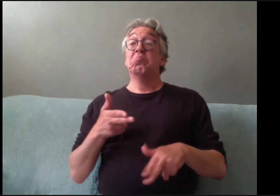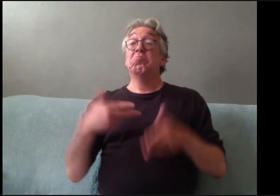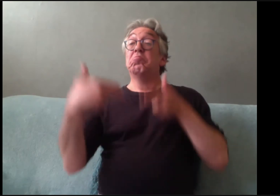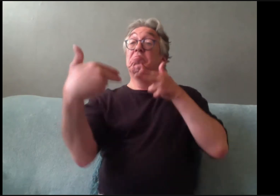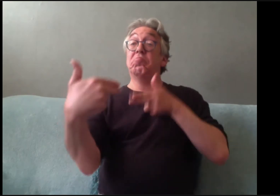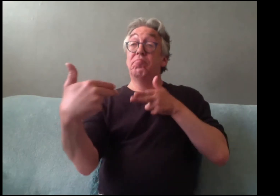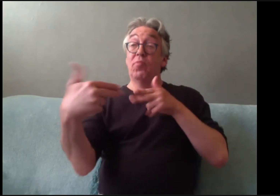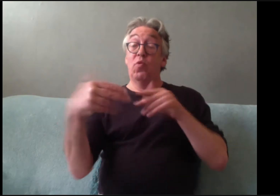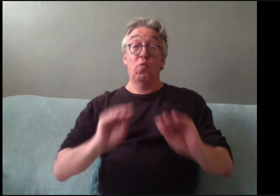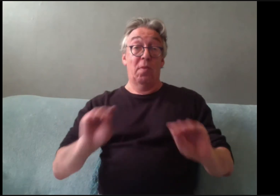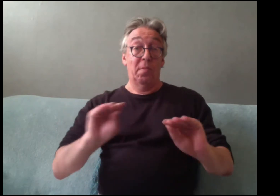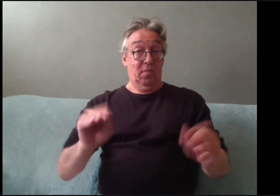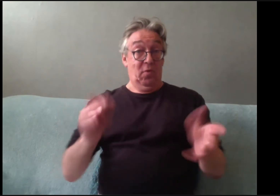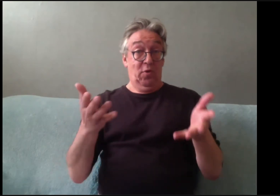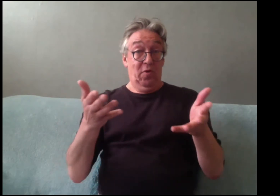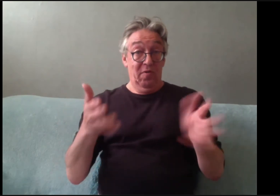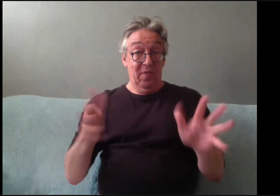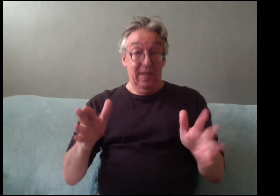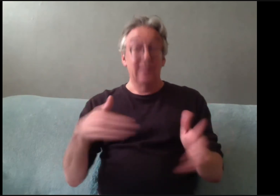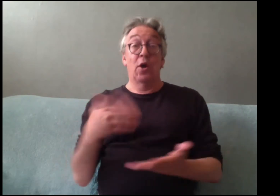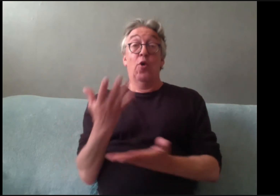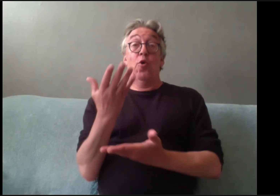The video will not have the names of the attendees.